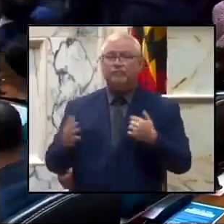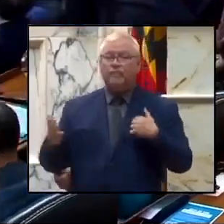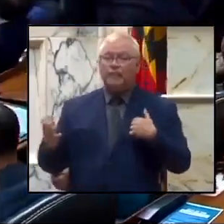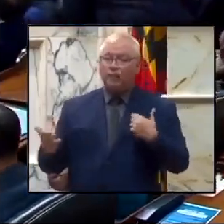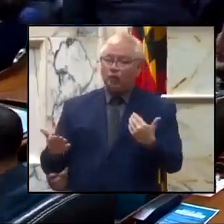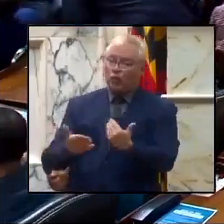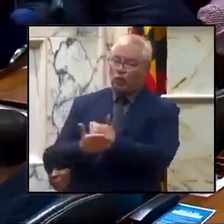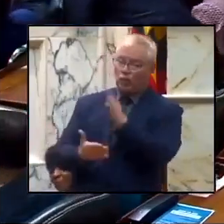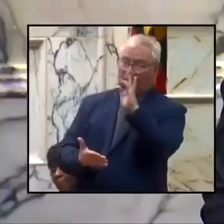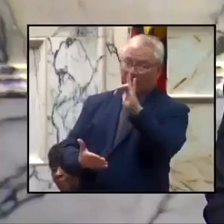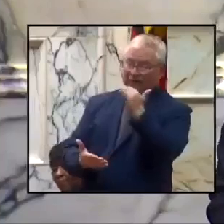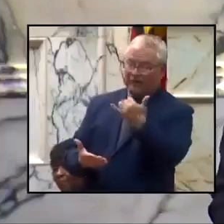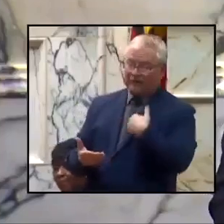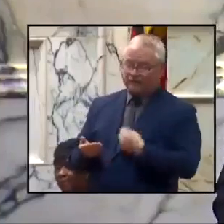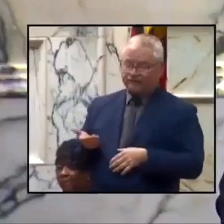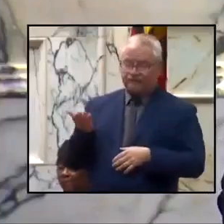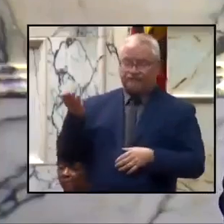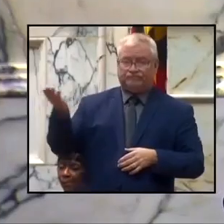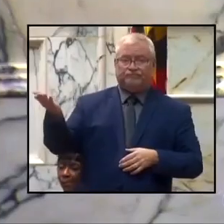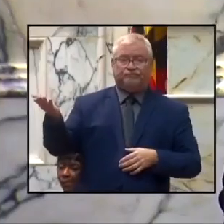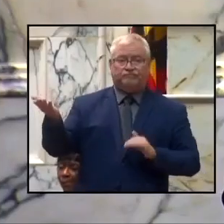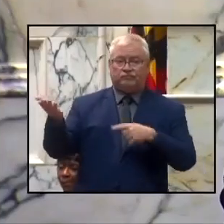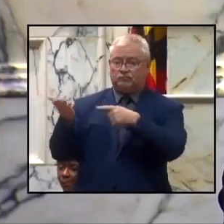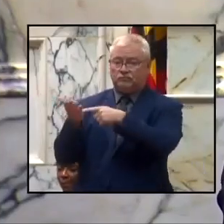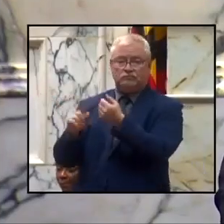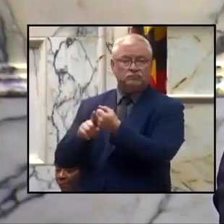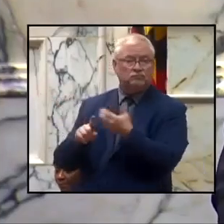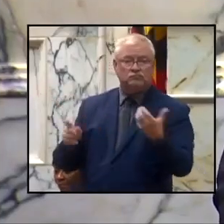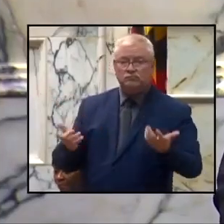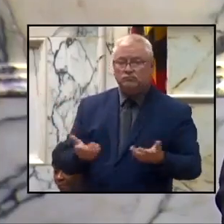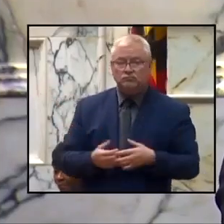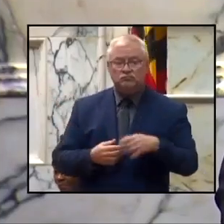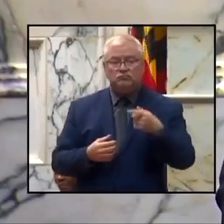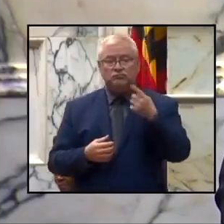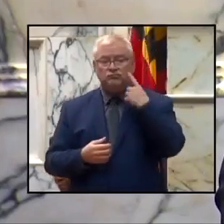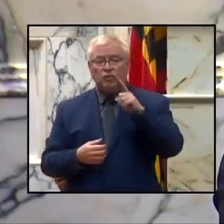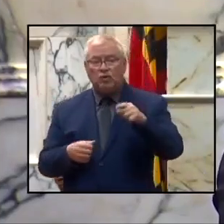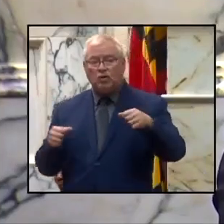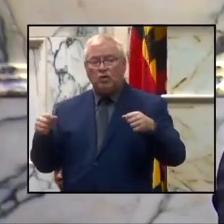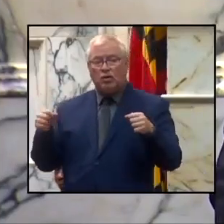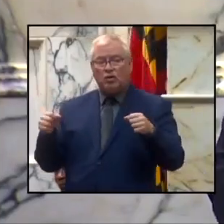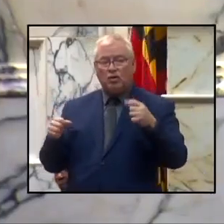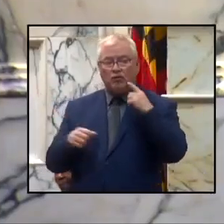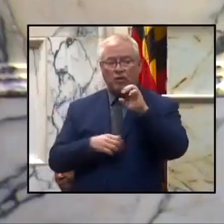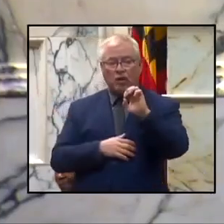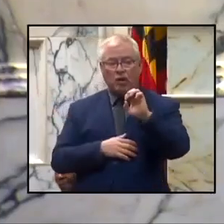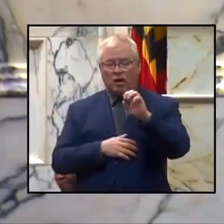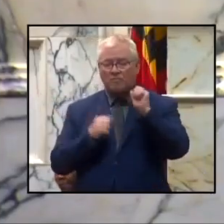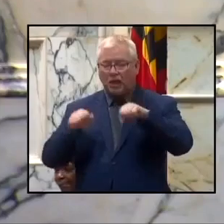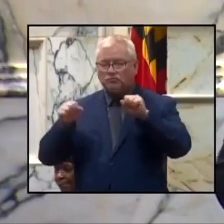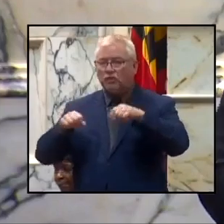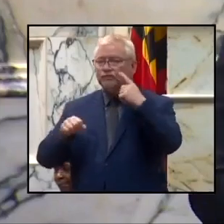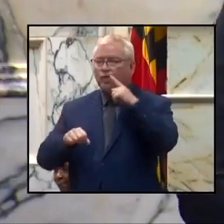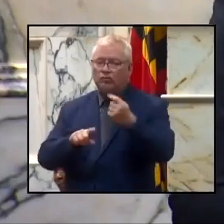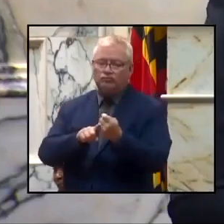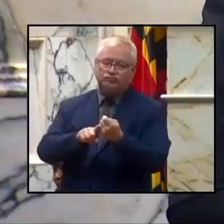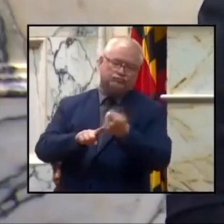Our new bill would expand By allowing individuals w